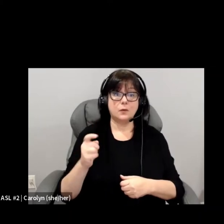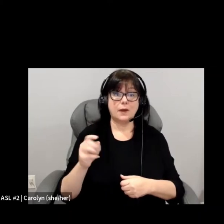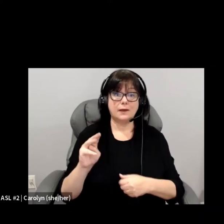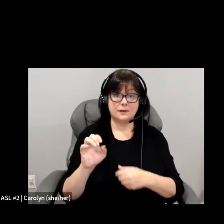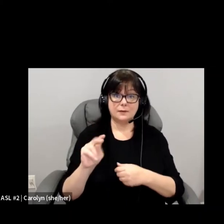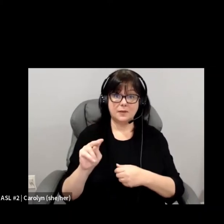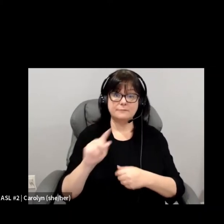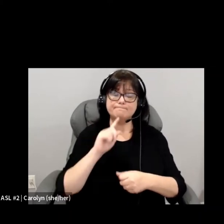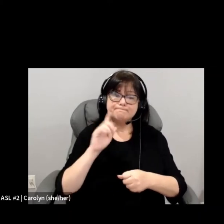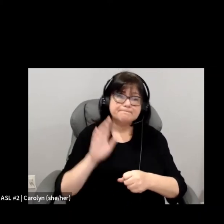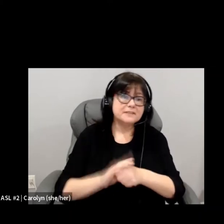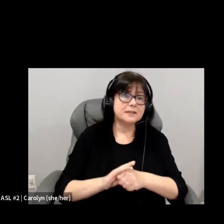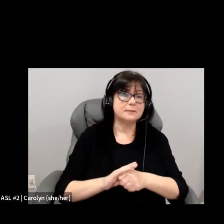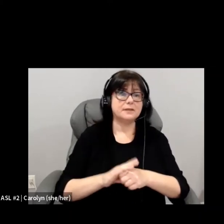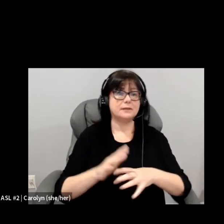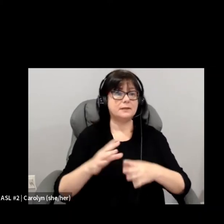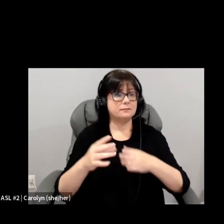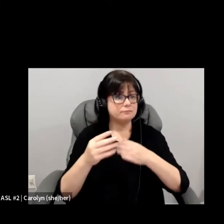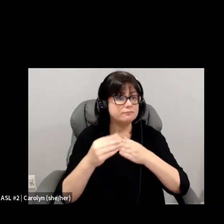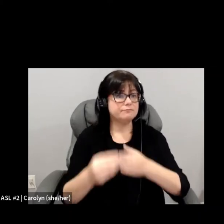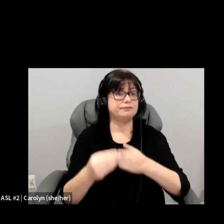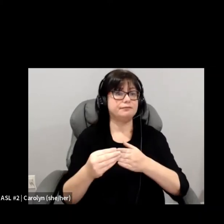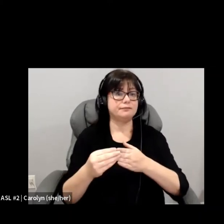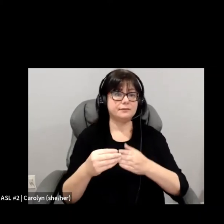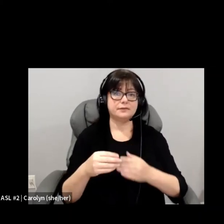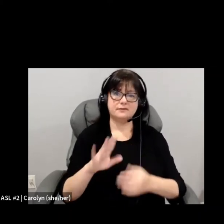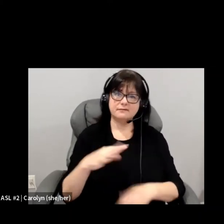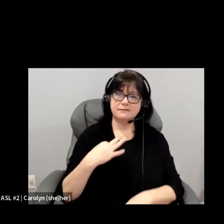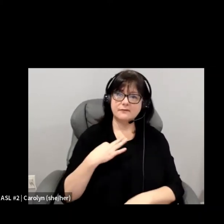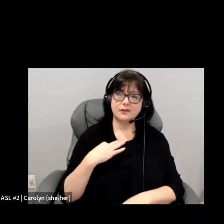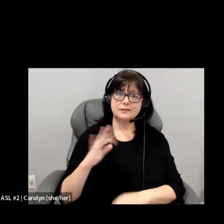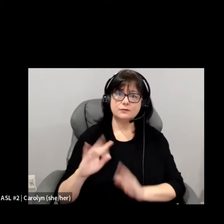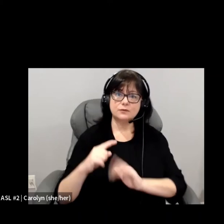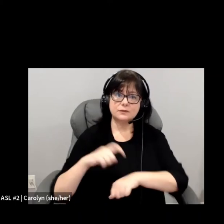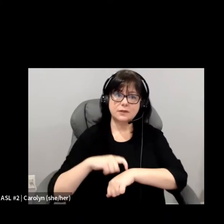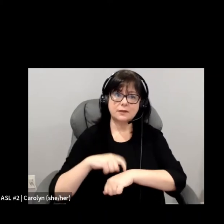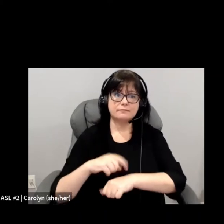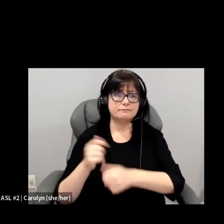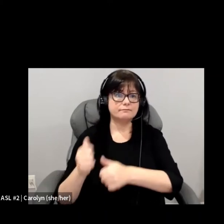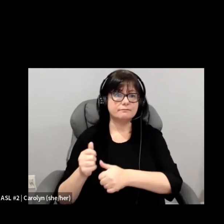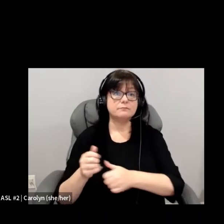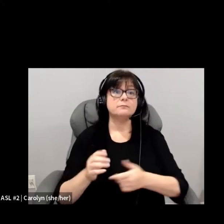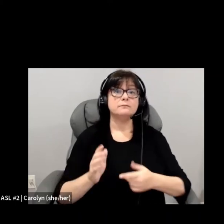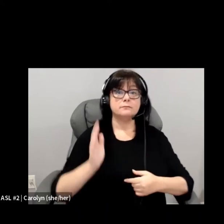WORK SHOULD BE RECOGNIZED. I WANT TO RECOGNIZE TERESA DAW, WHO MANY OF YOU KNOW PASSED AWAY.